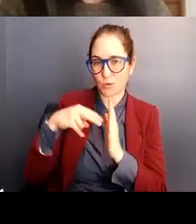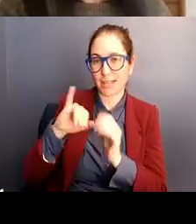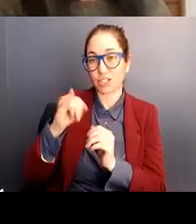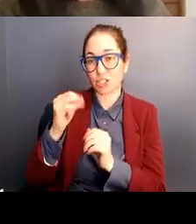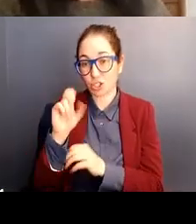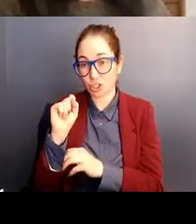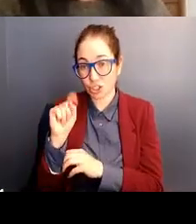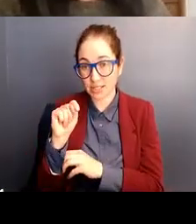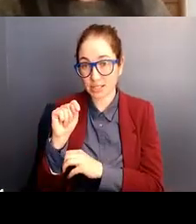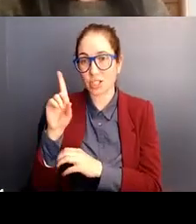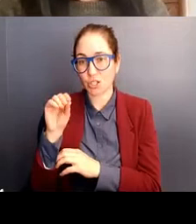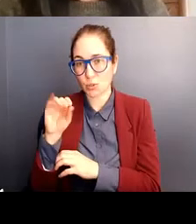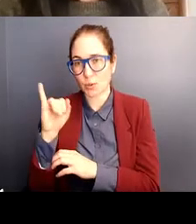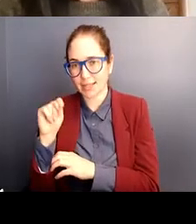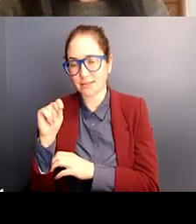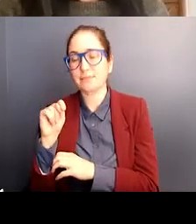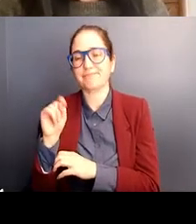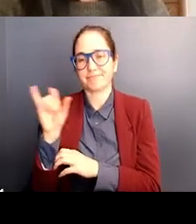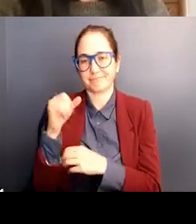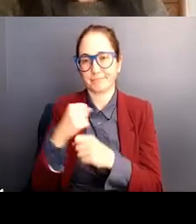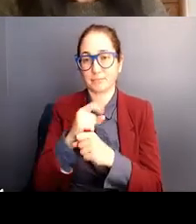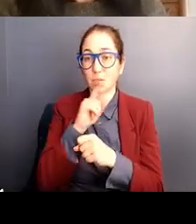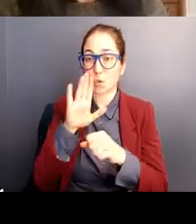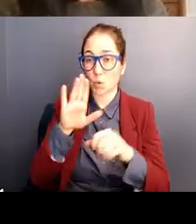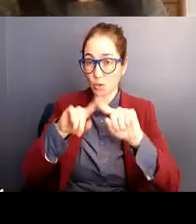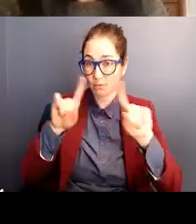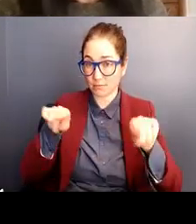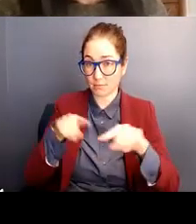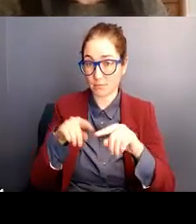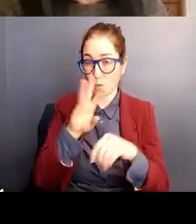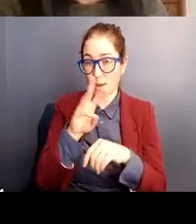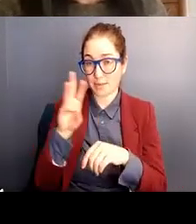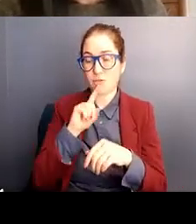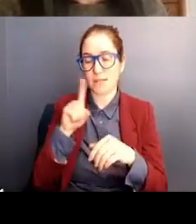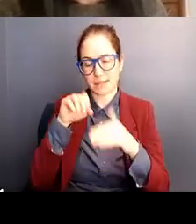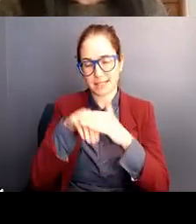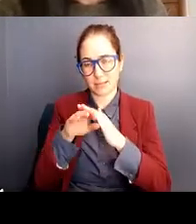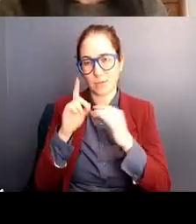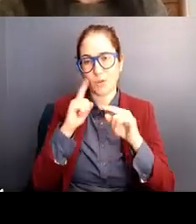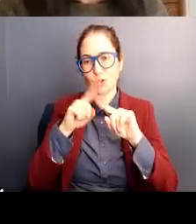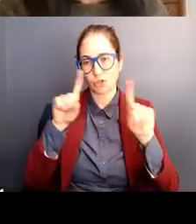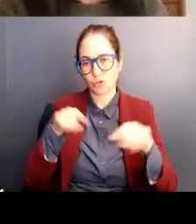that your website is accessible to screen readers. That's usually a bigger conversation because that's not always things we can